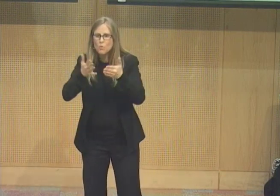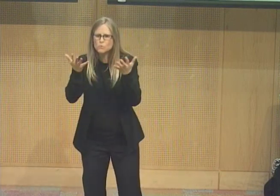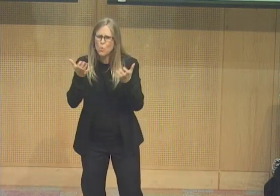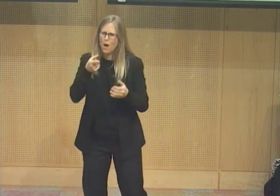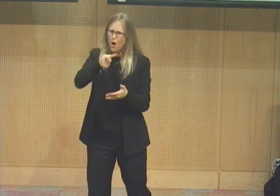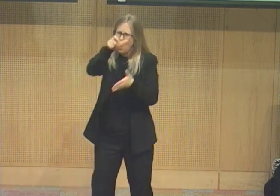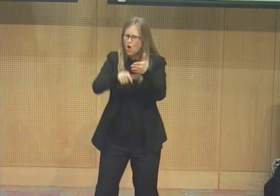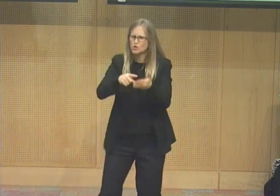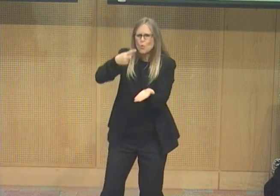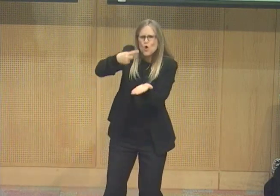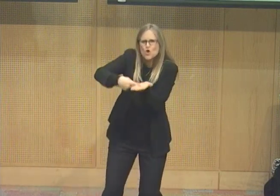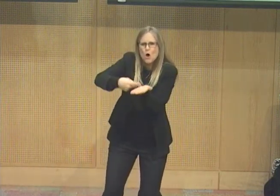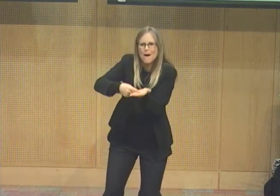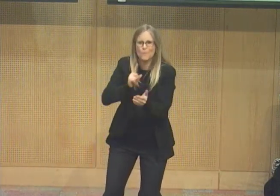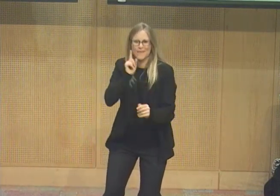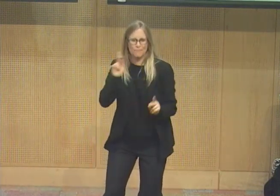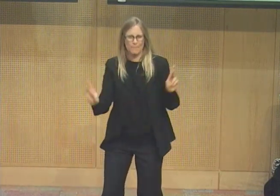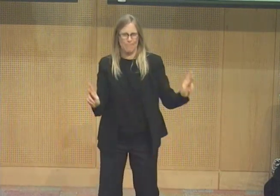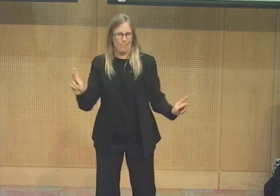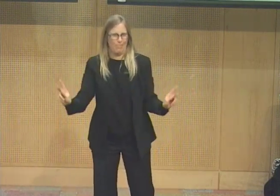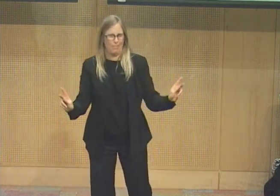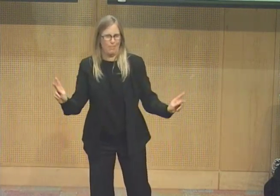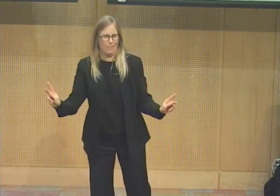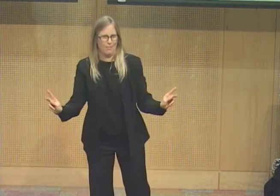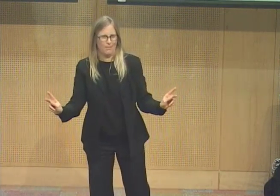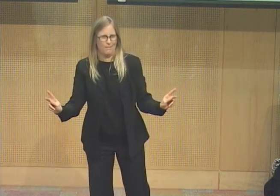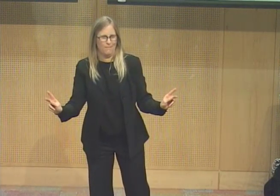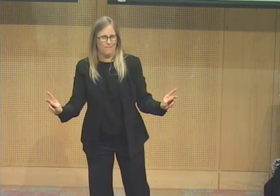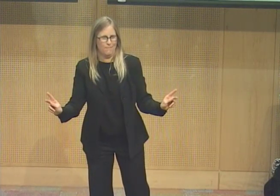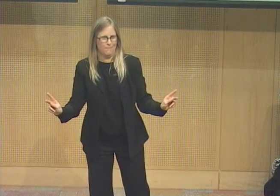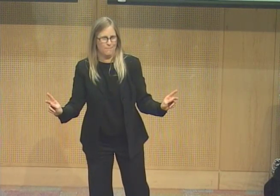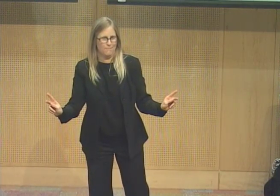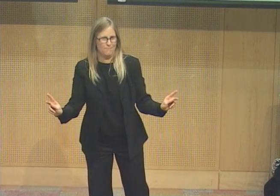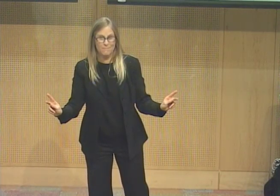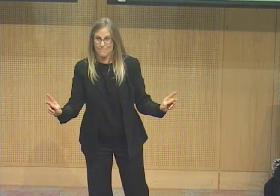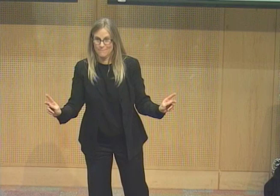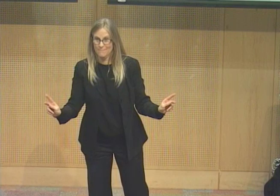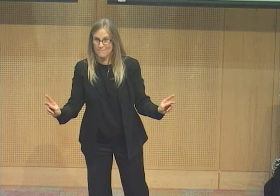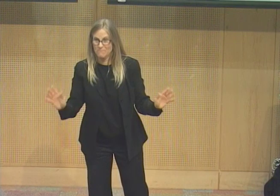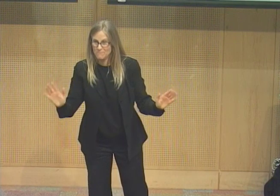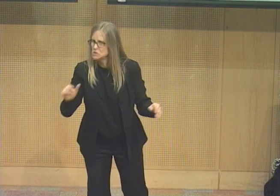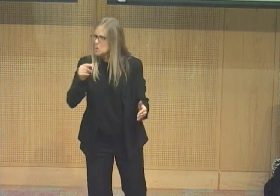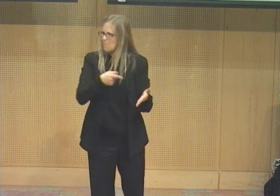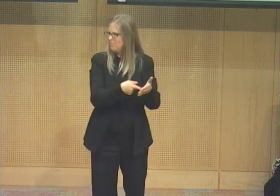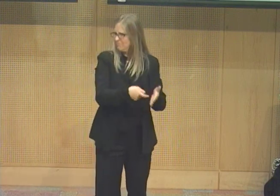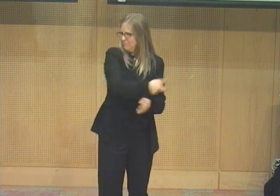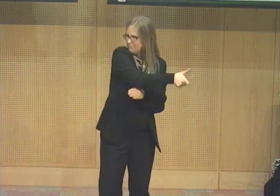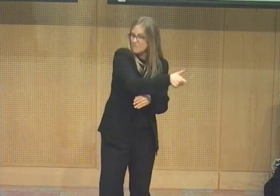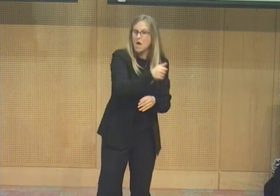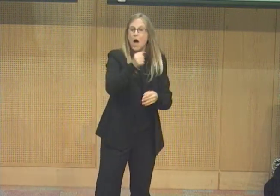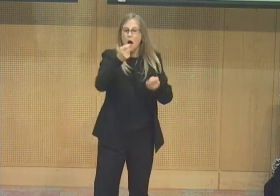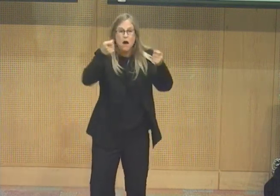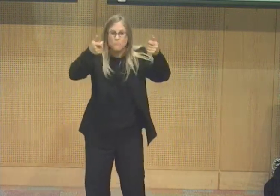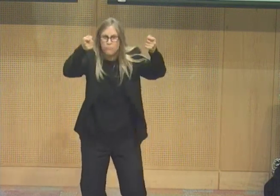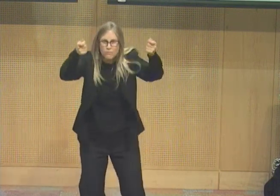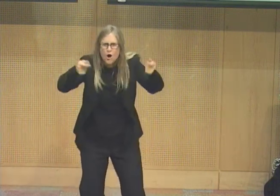I wanted articles that focused on discussions of Deaf persons. So, if it was about a lawsuit, they were excluded.